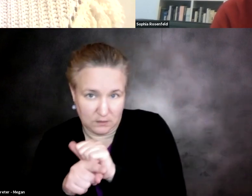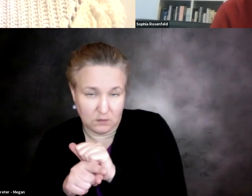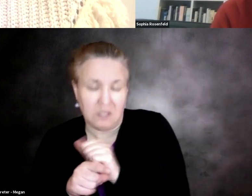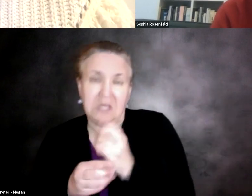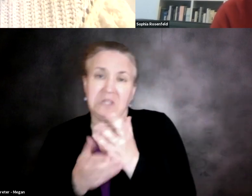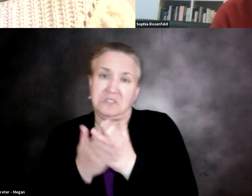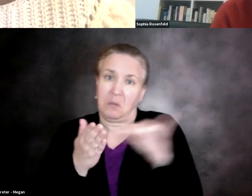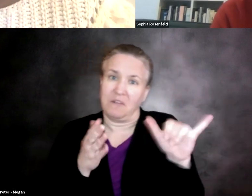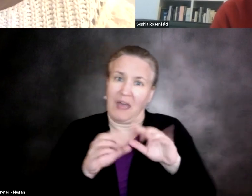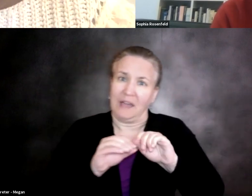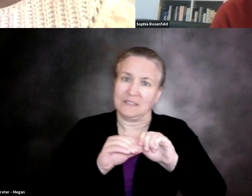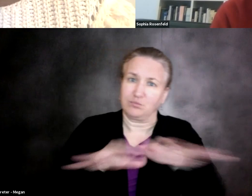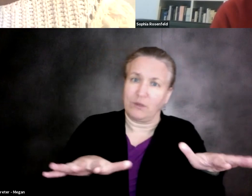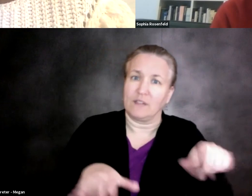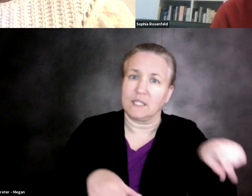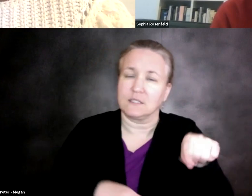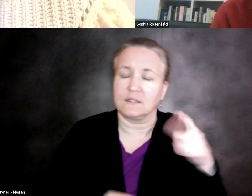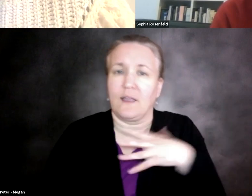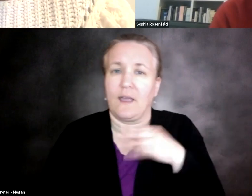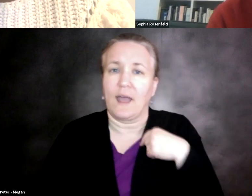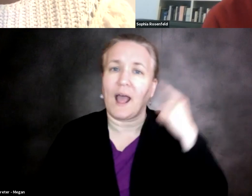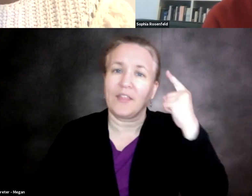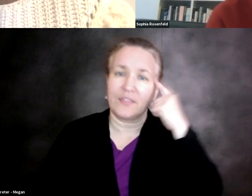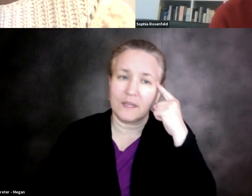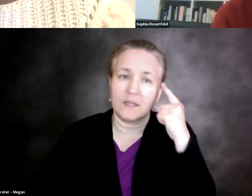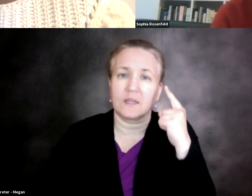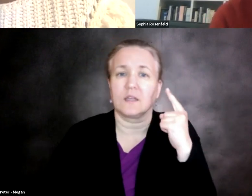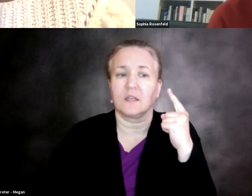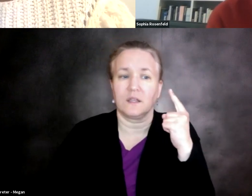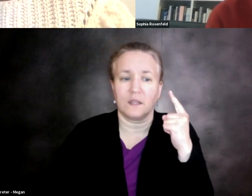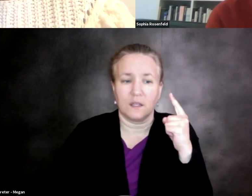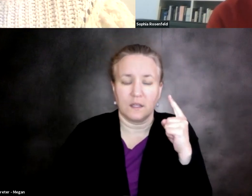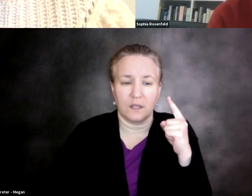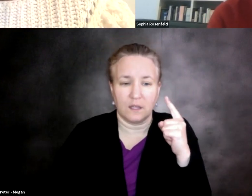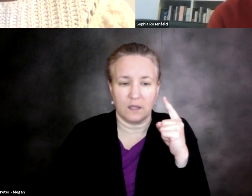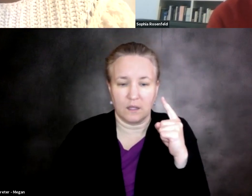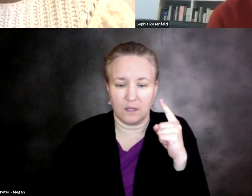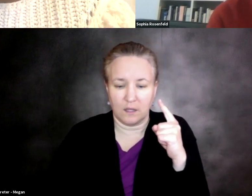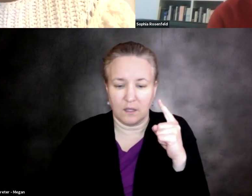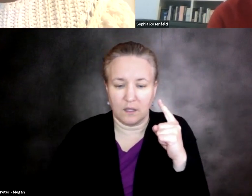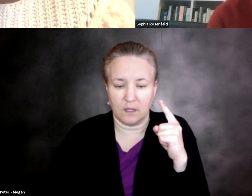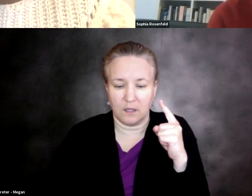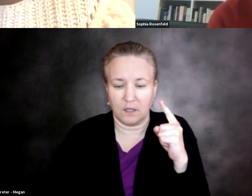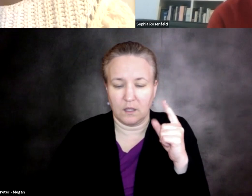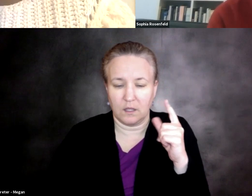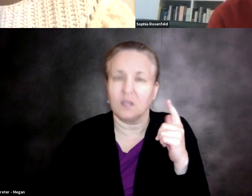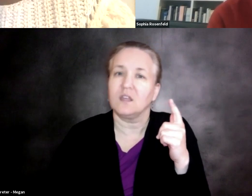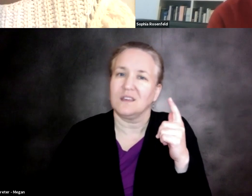and, I think, feed on the gross economic inequality